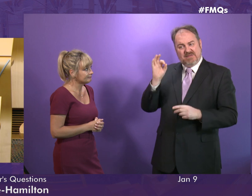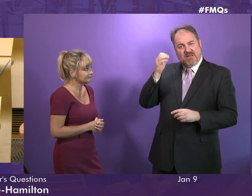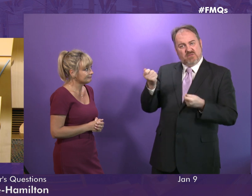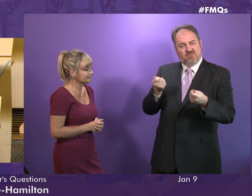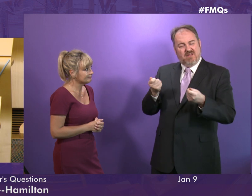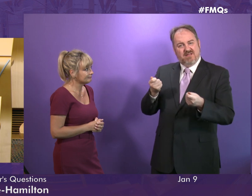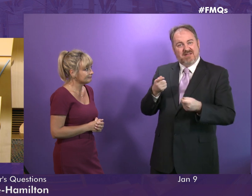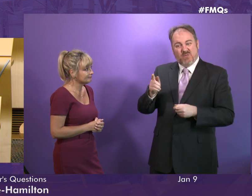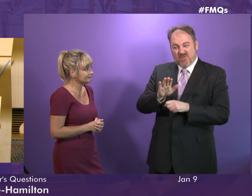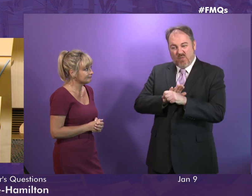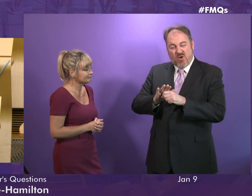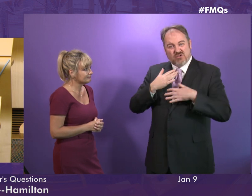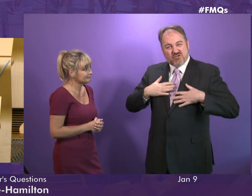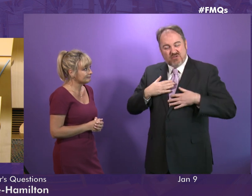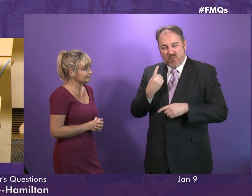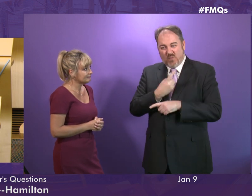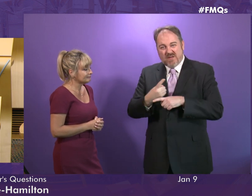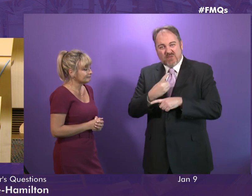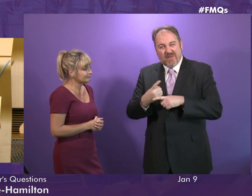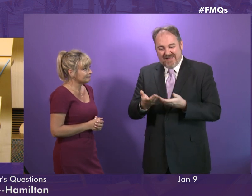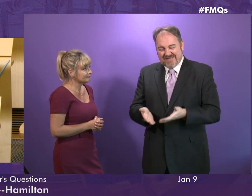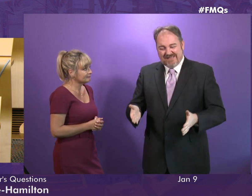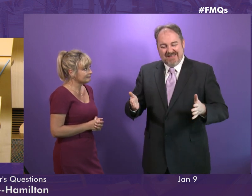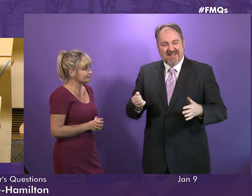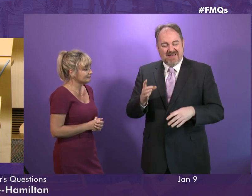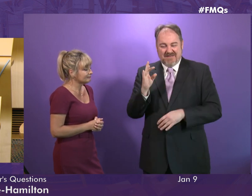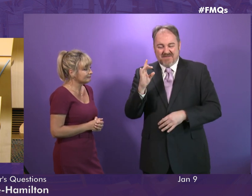that he was being washed only once a week, in a sink, and that he had bloated and infected